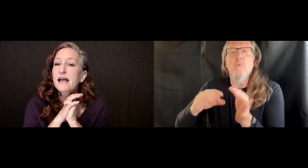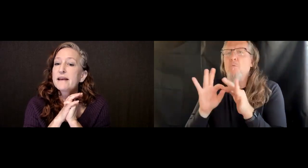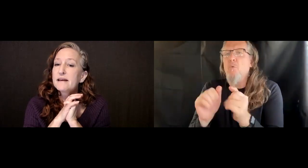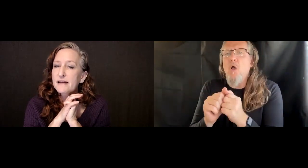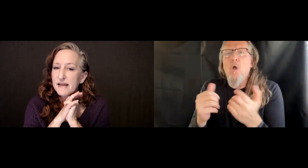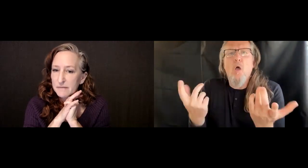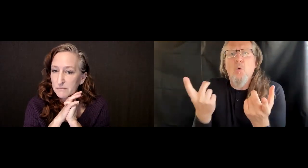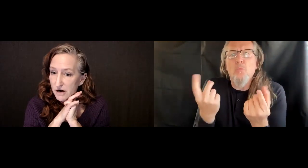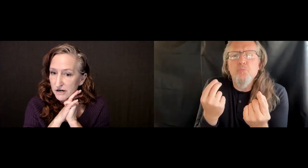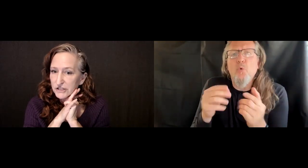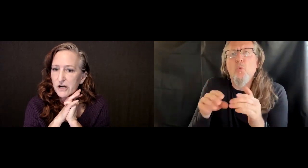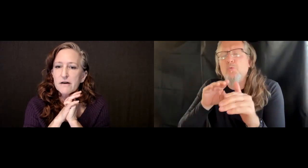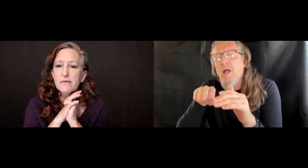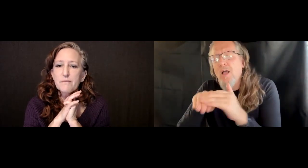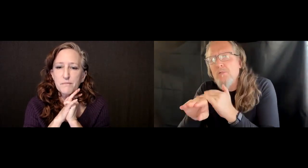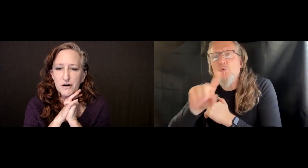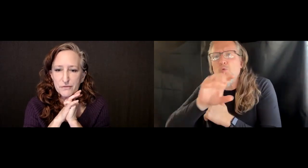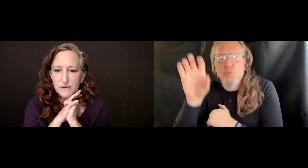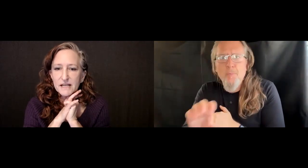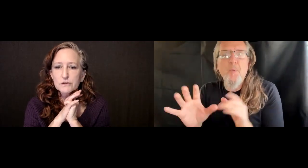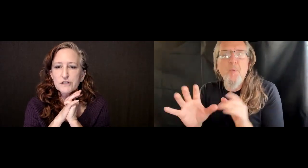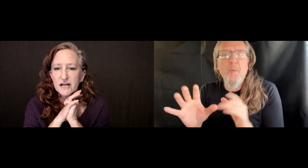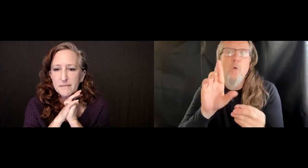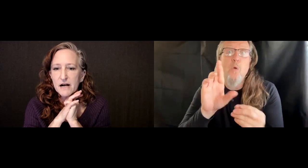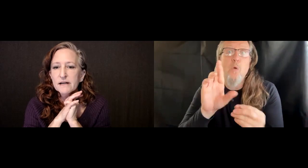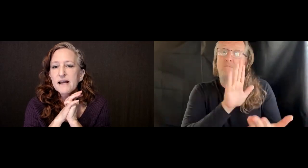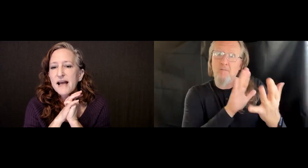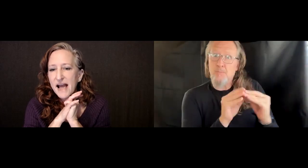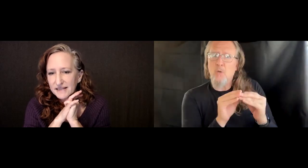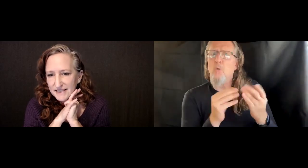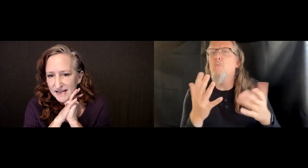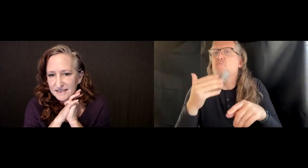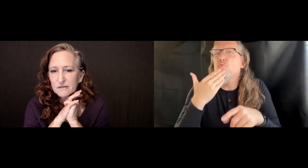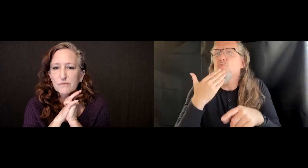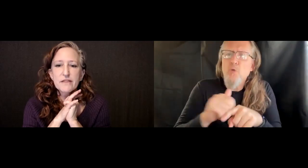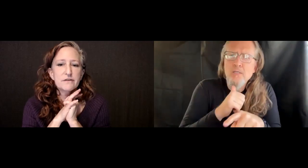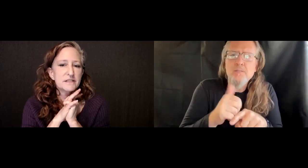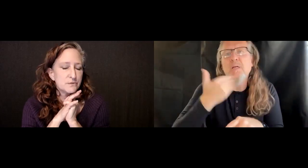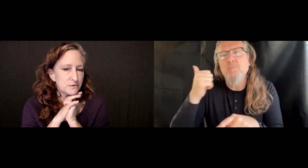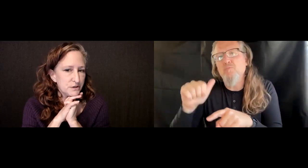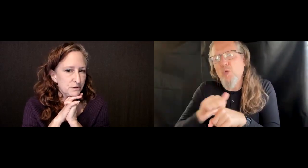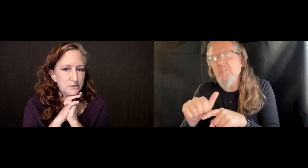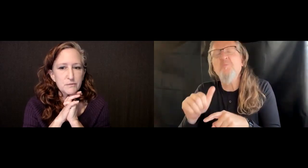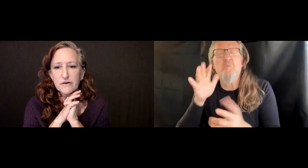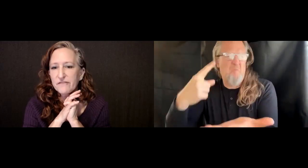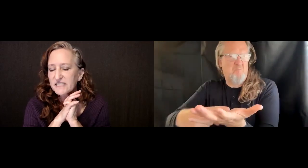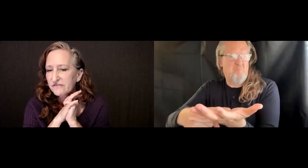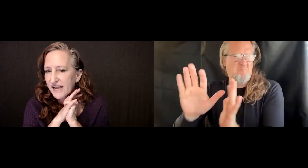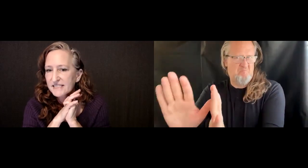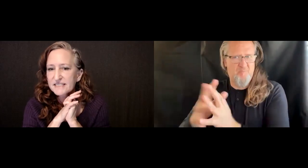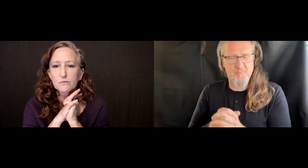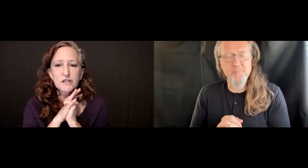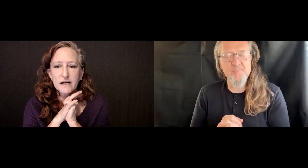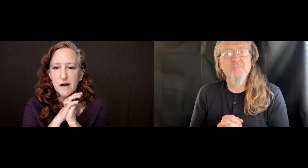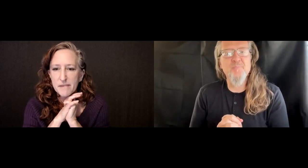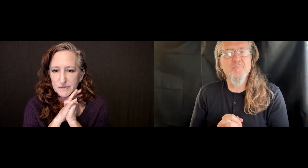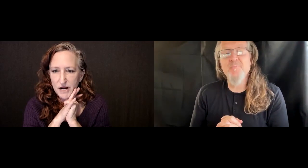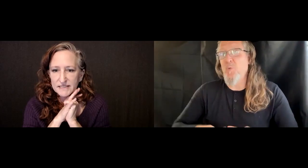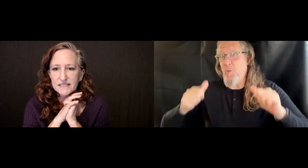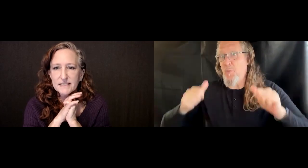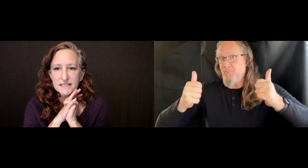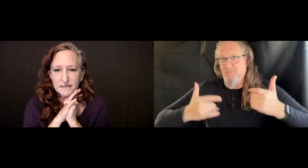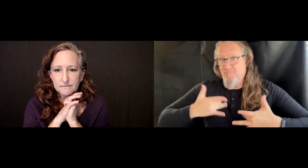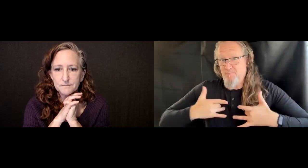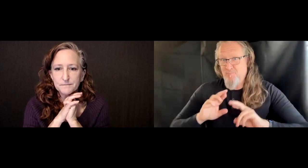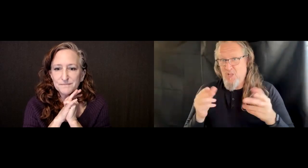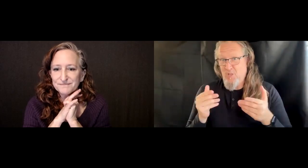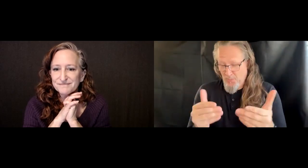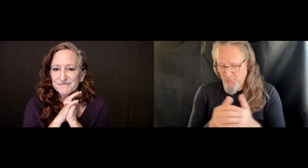And in March, our part 3, we'll talk about access, whether it's through zoom or face-to-face, and we'll talk about best practices